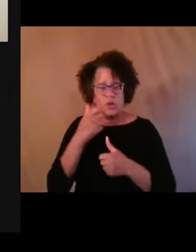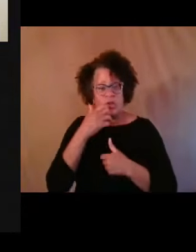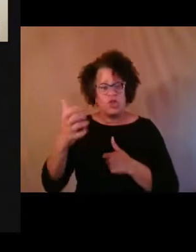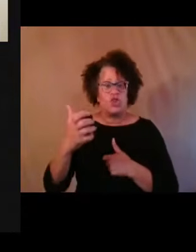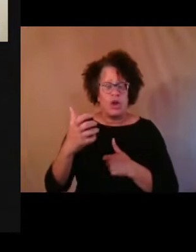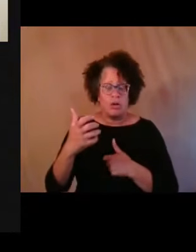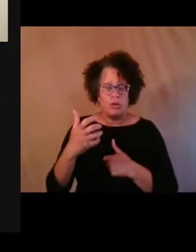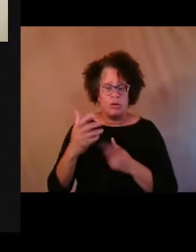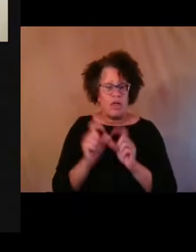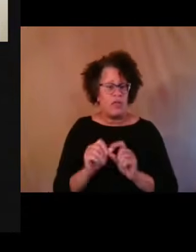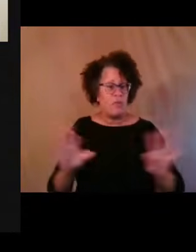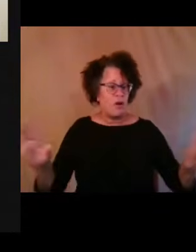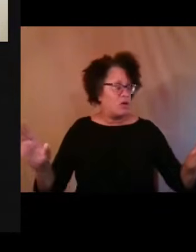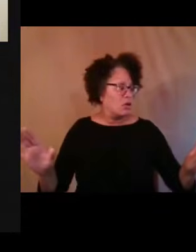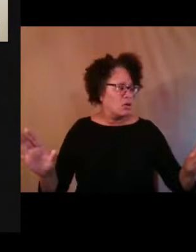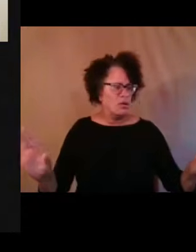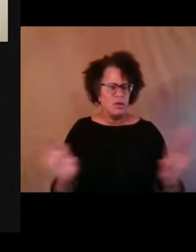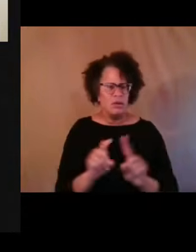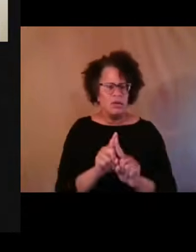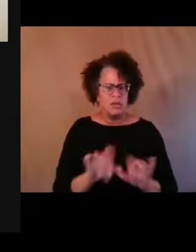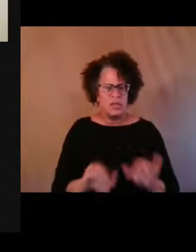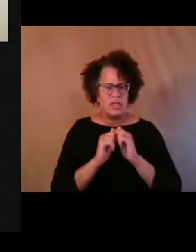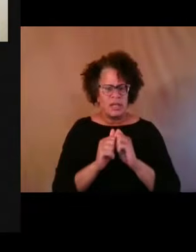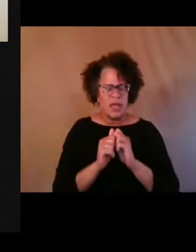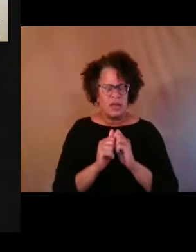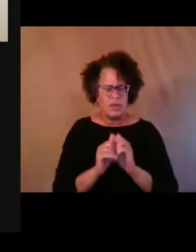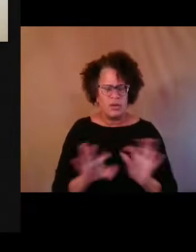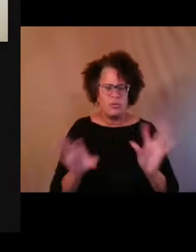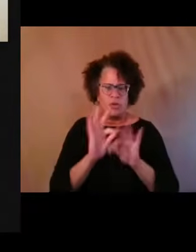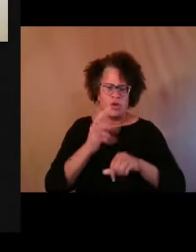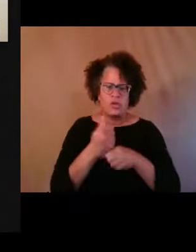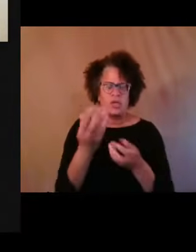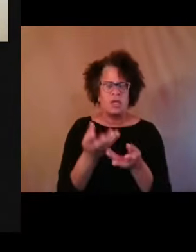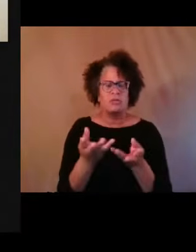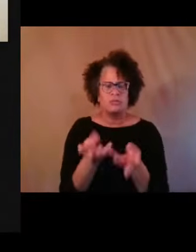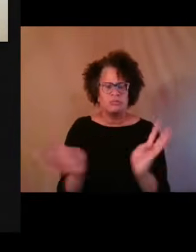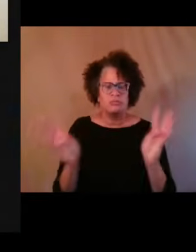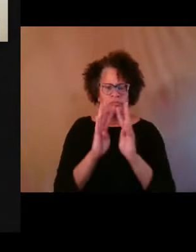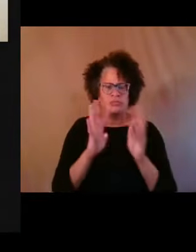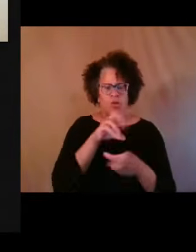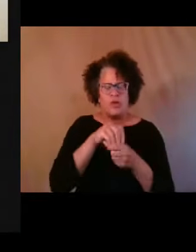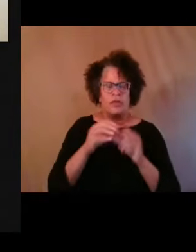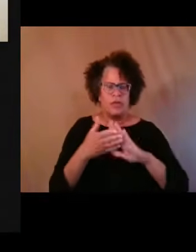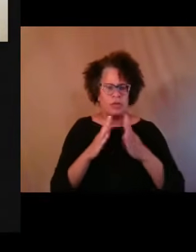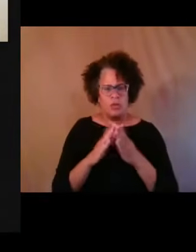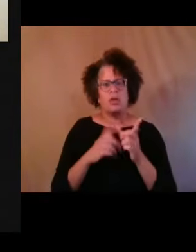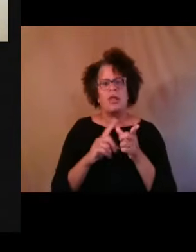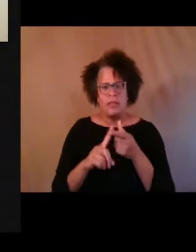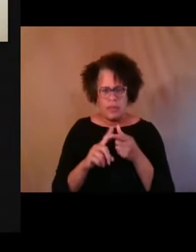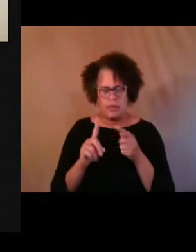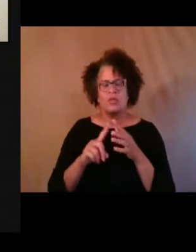We gotta talk to each other and hold space with each other across communities." So then we started, after these direct actions,